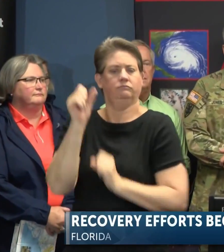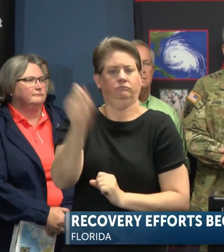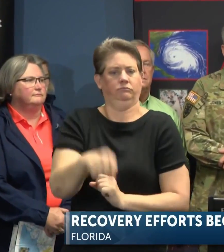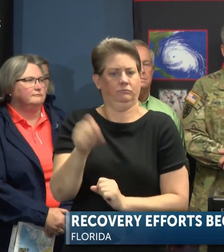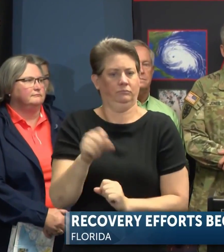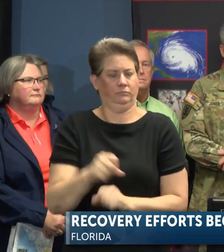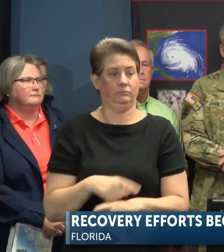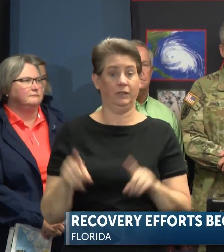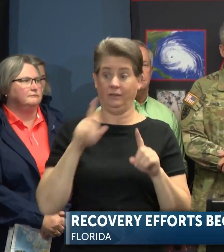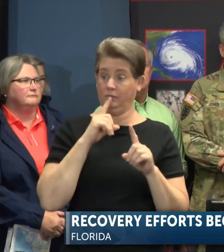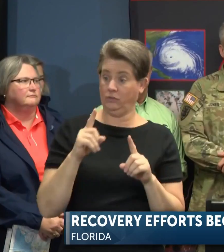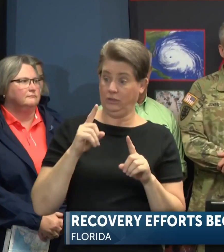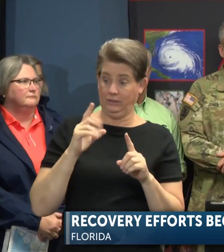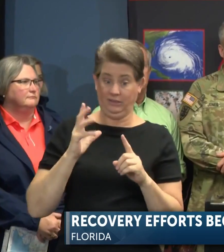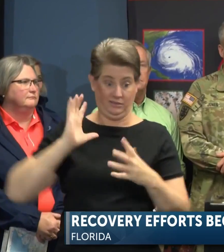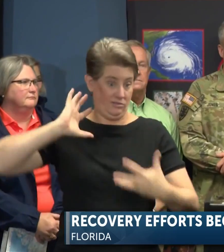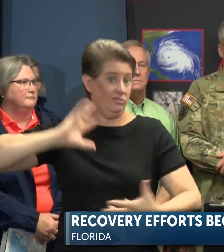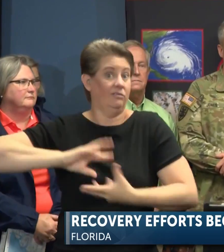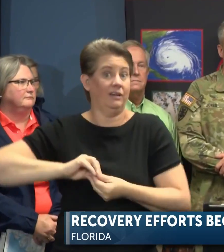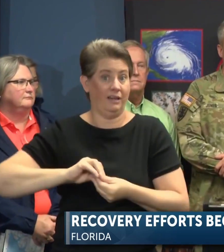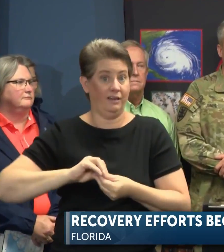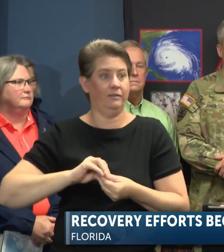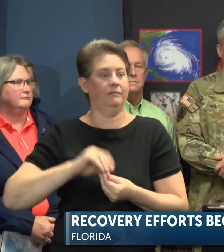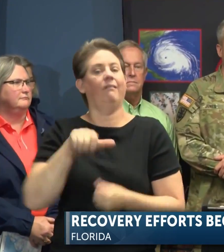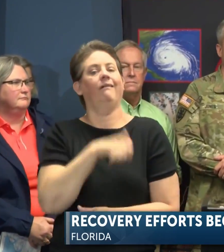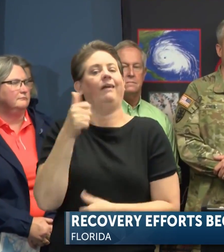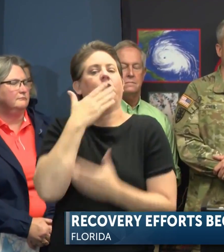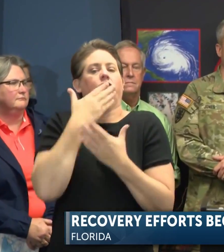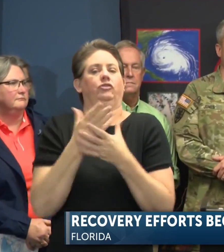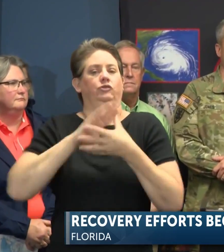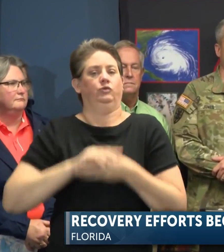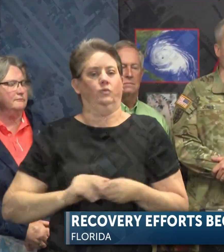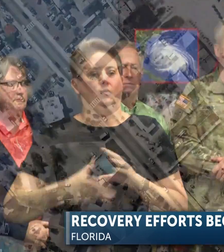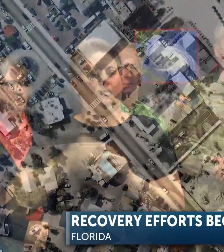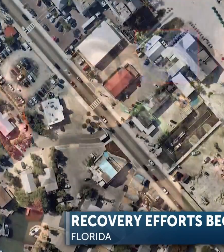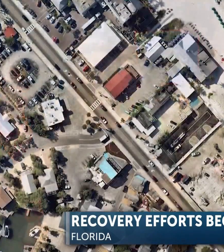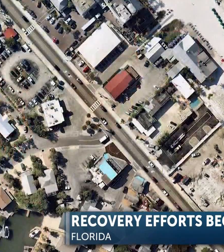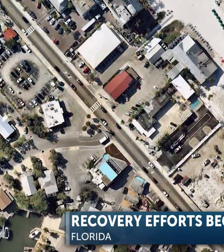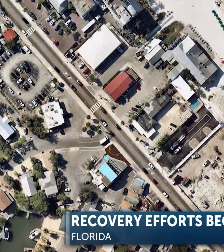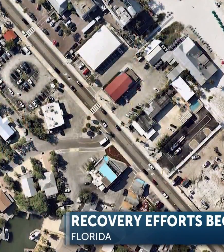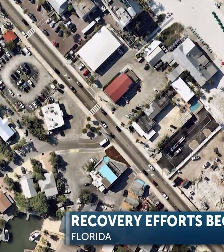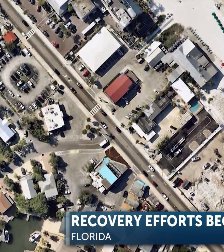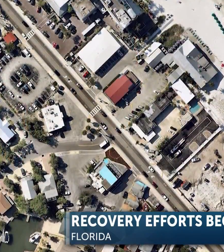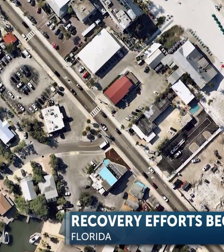THE MOST EXPENSIVE STORM IN THE STATE )S HISTORY. I )M IVAN RODRIGUEZ REPORTING. JUST LOOKING AT THOSE BEFORE AND AFTER PHOTOS JUST LOOKING AT THOSE BEFORE AND AFTER PHOTOS IS JUST DEVASTATING.. ELON MUSK )S STARLINK